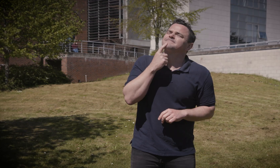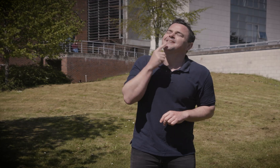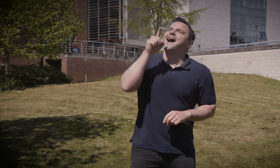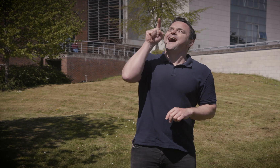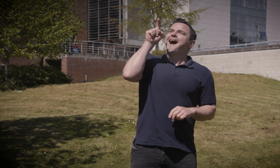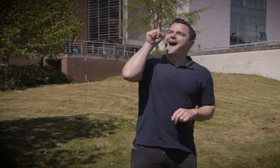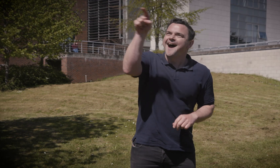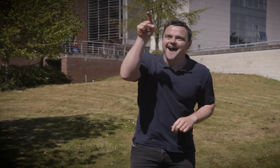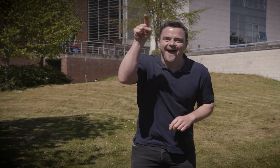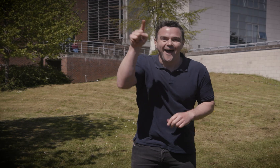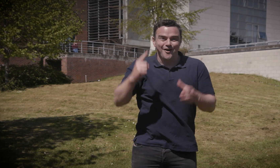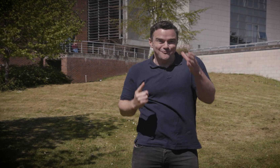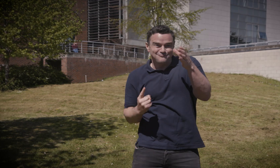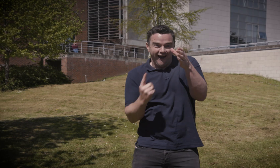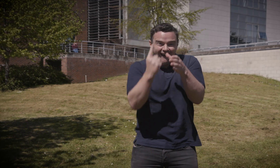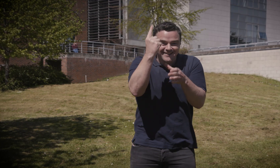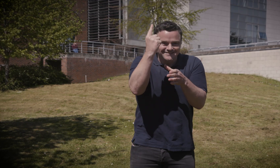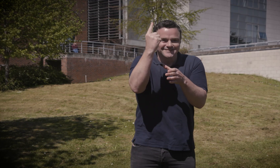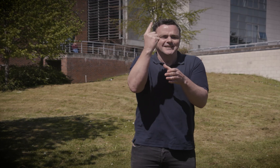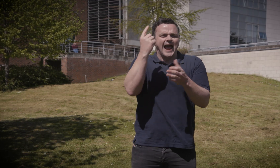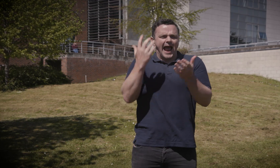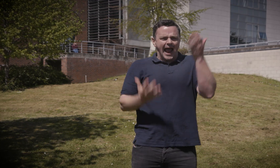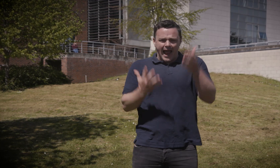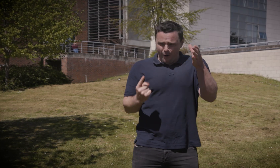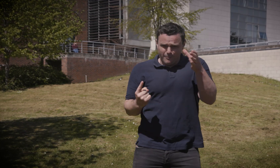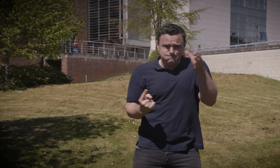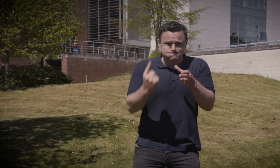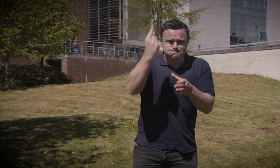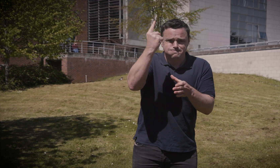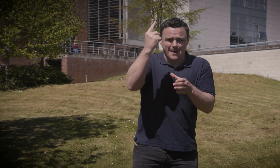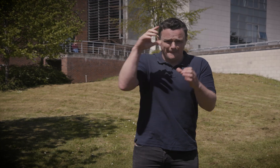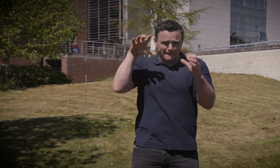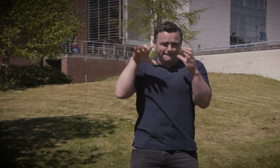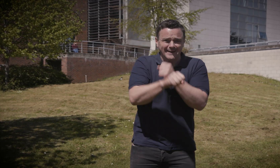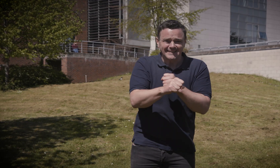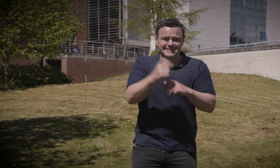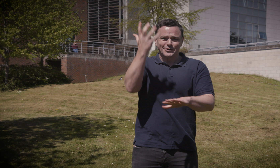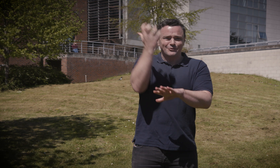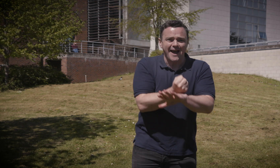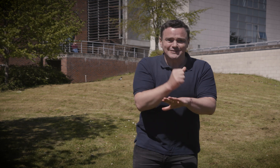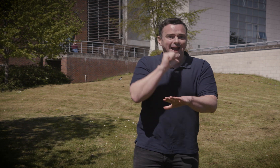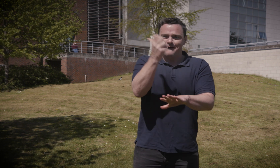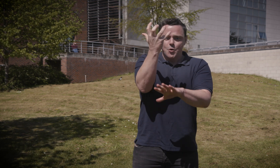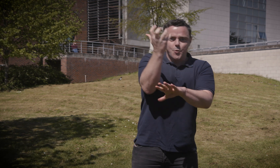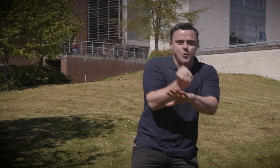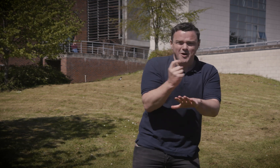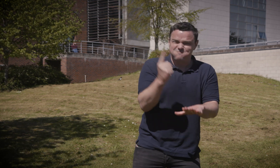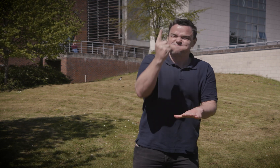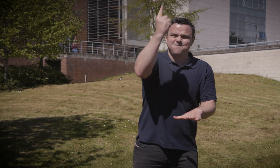Ah, a rocket. But how can a rocket beat gravity, travel into space and not get pulled down again?